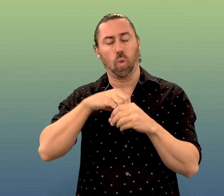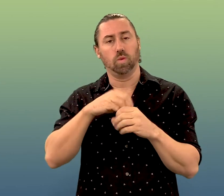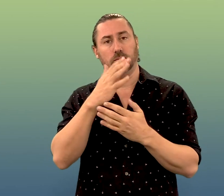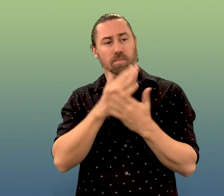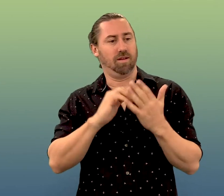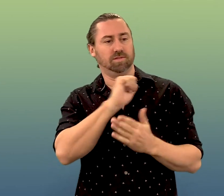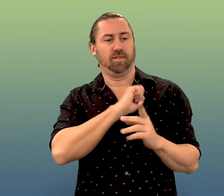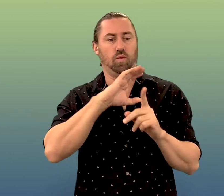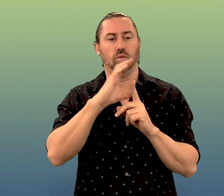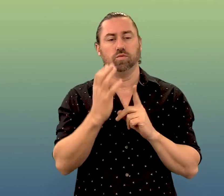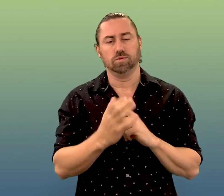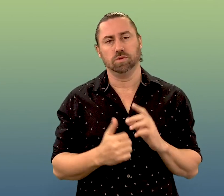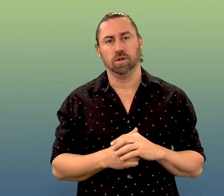Inclusion is our culture.